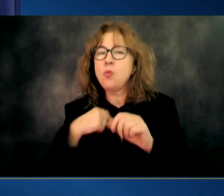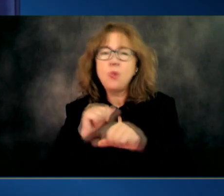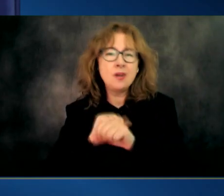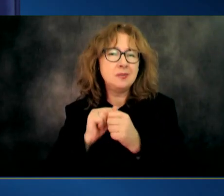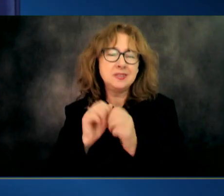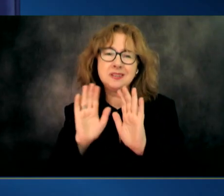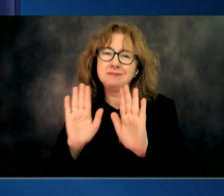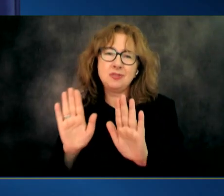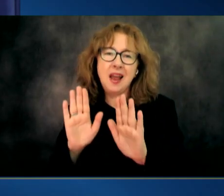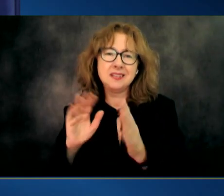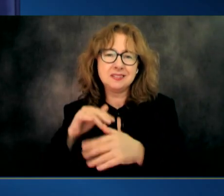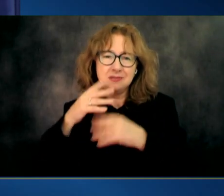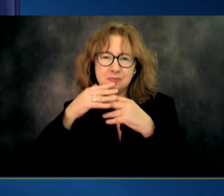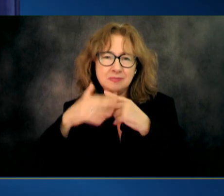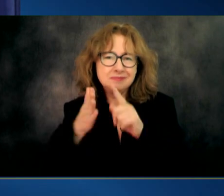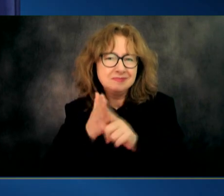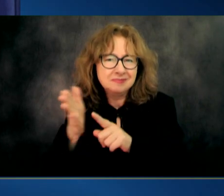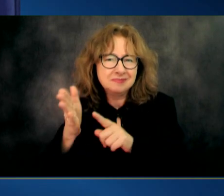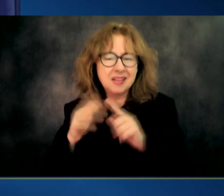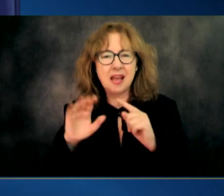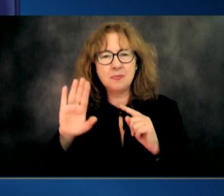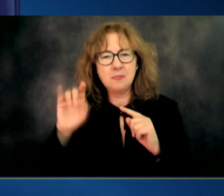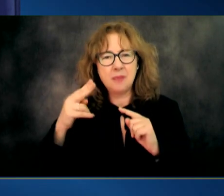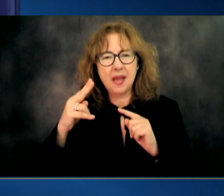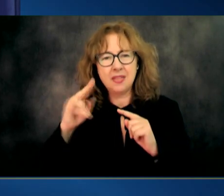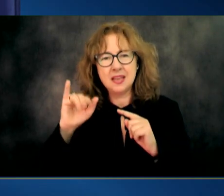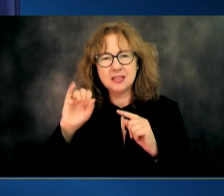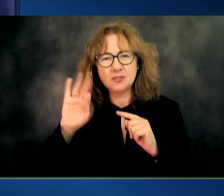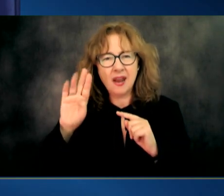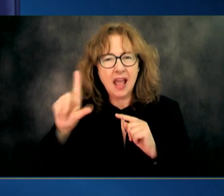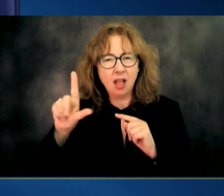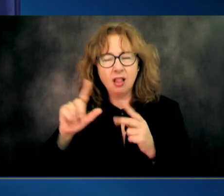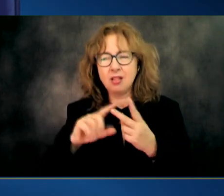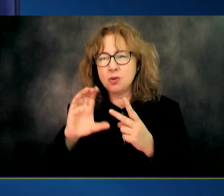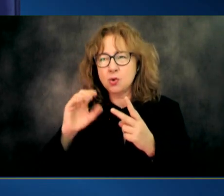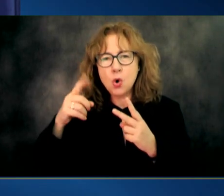[unintelligible] or Cooper [spelled phonetically] and other health systems within Jersey that have